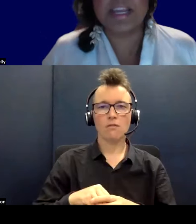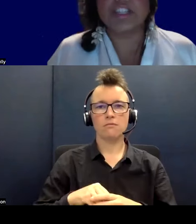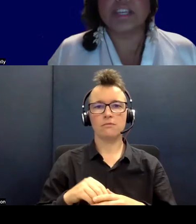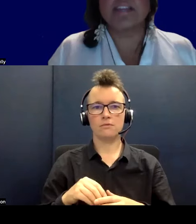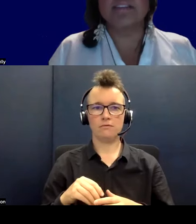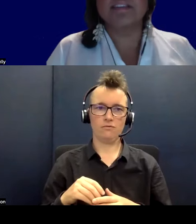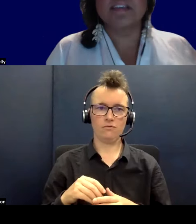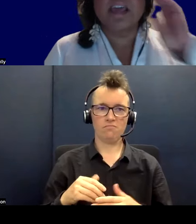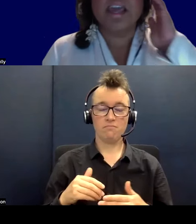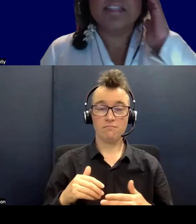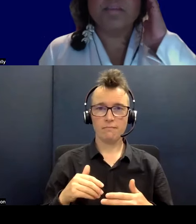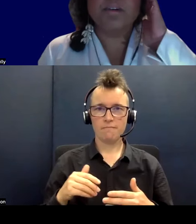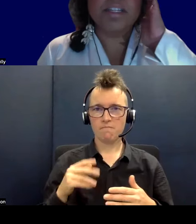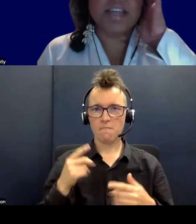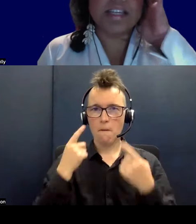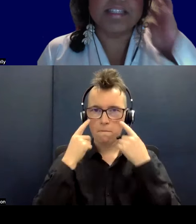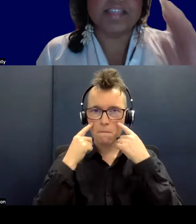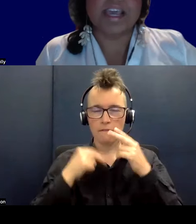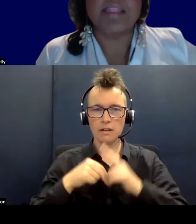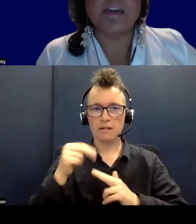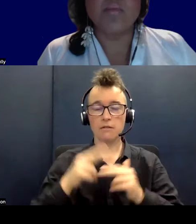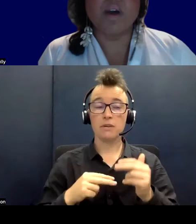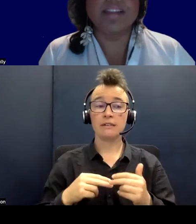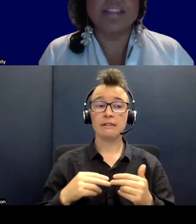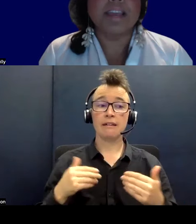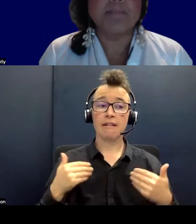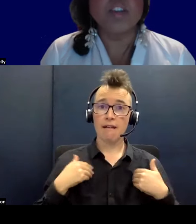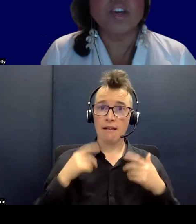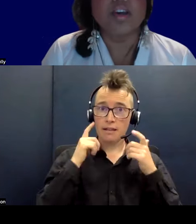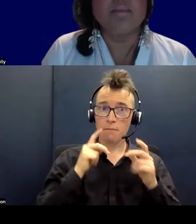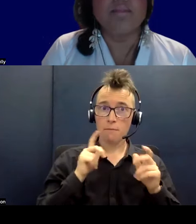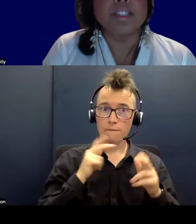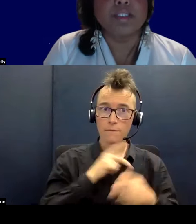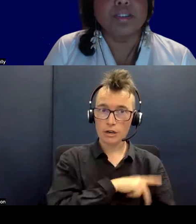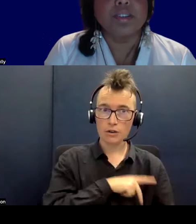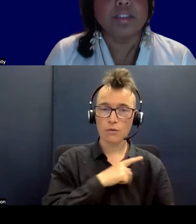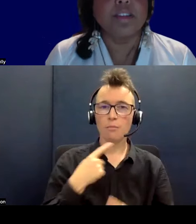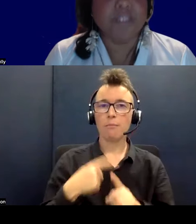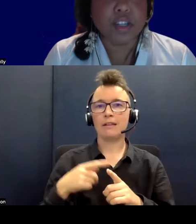educators. It's important to understand that while the same term is used, so functional